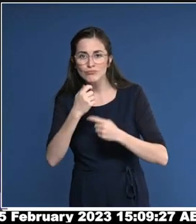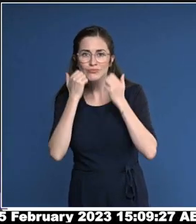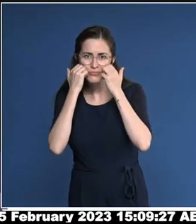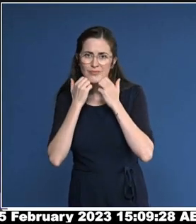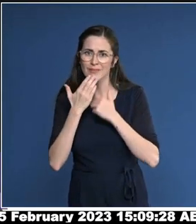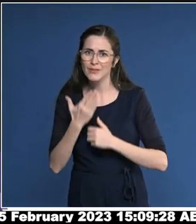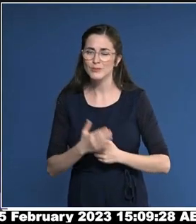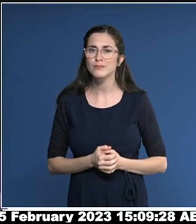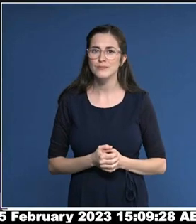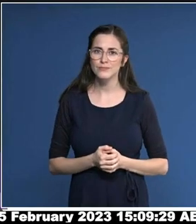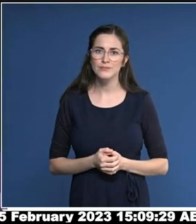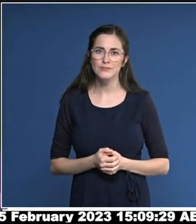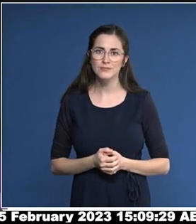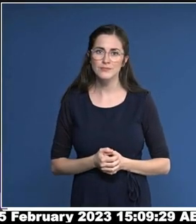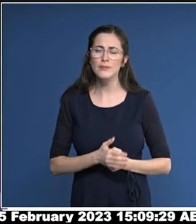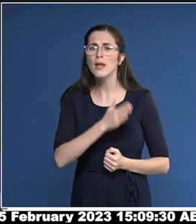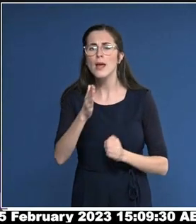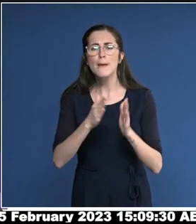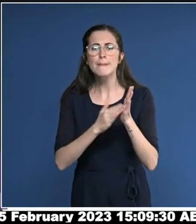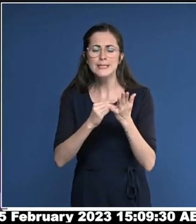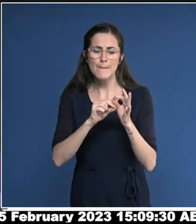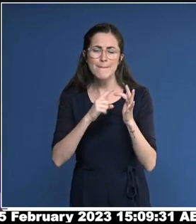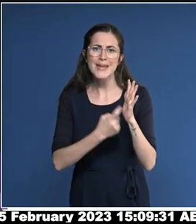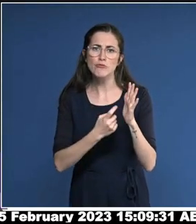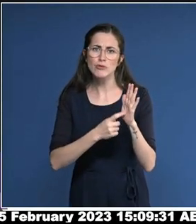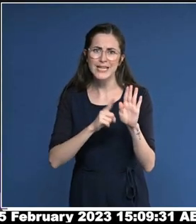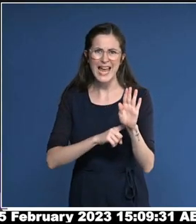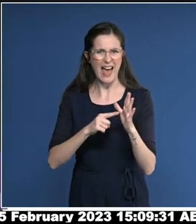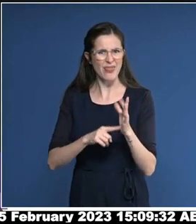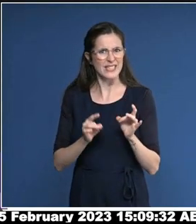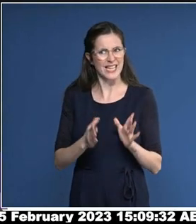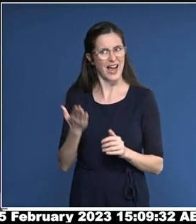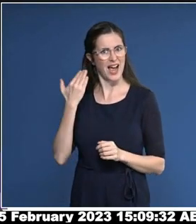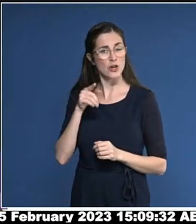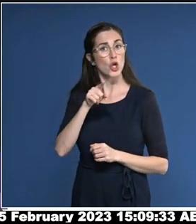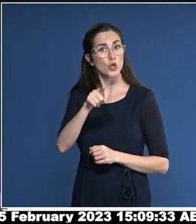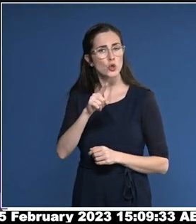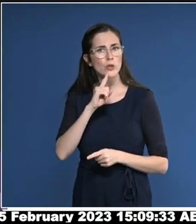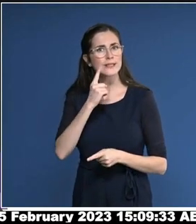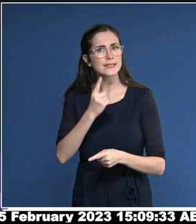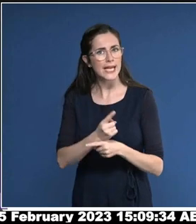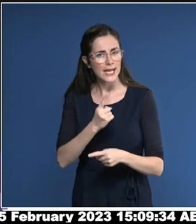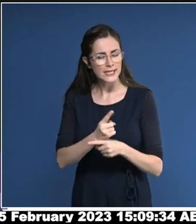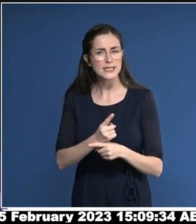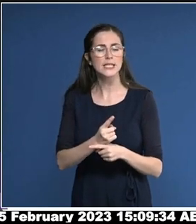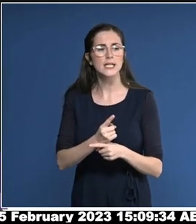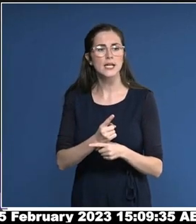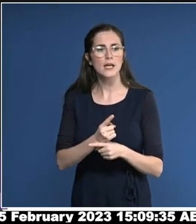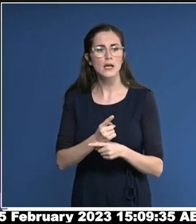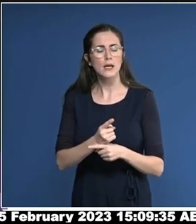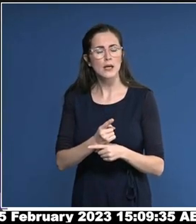Ms Berry, at the beginning of the panel, you said that you have to assume that there is